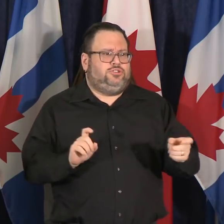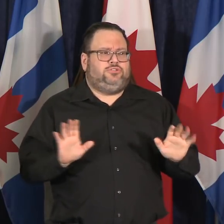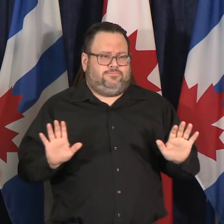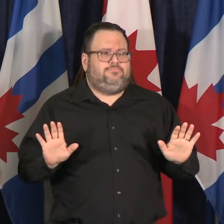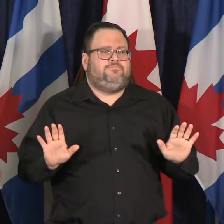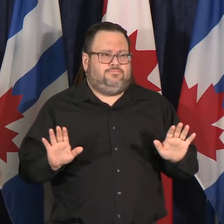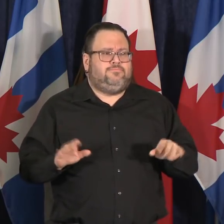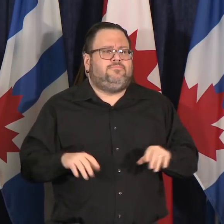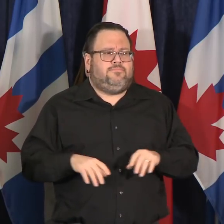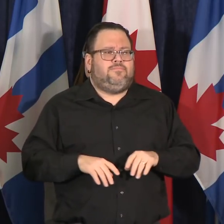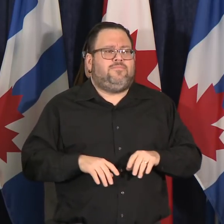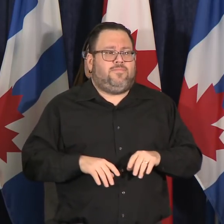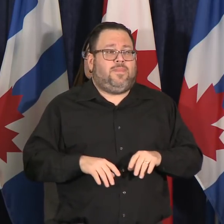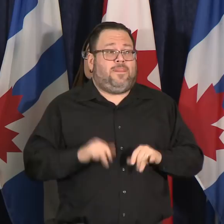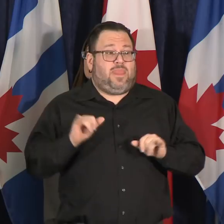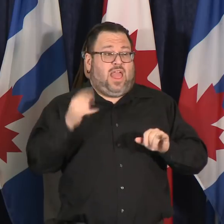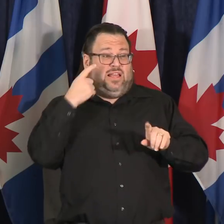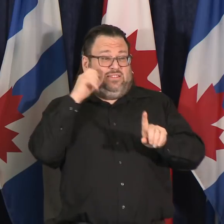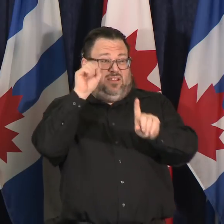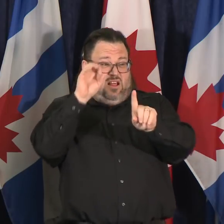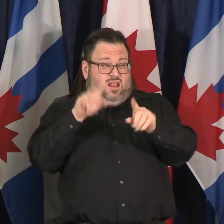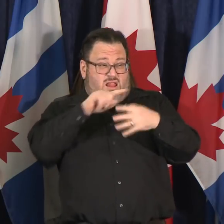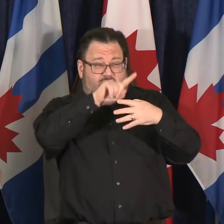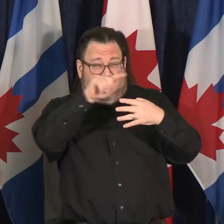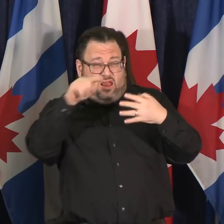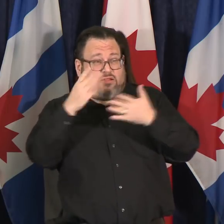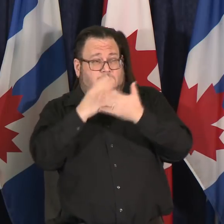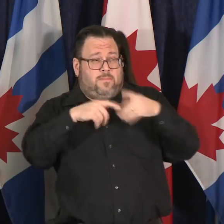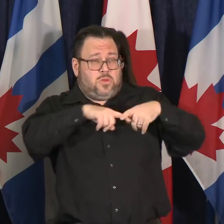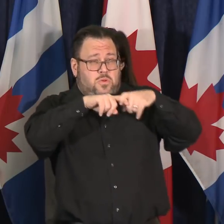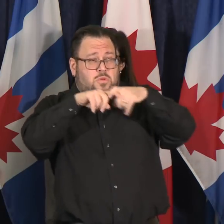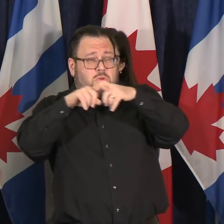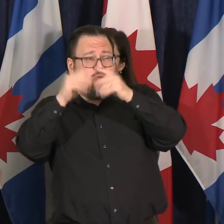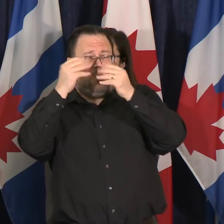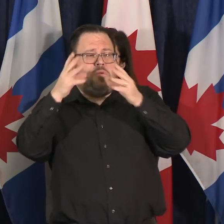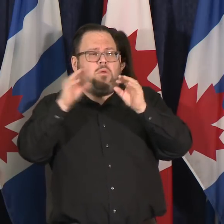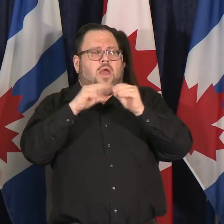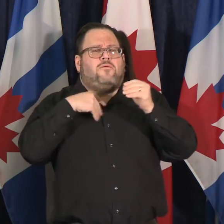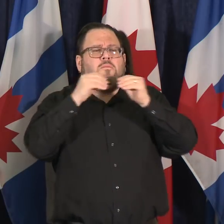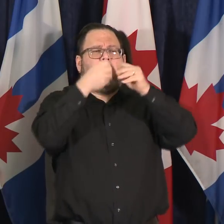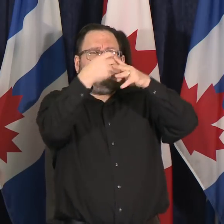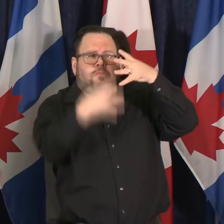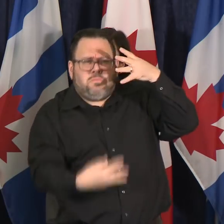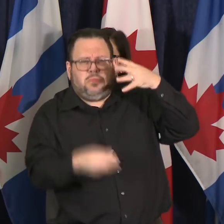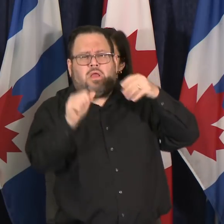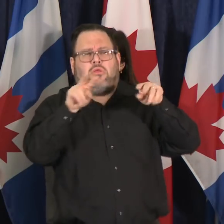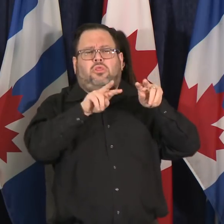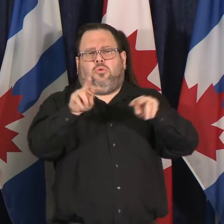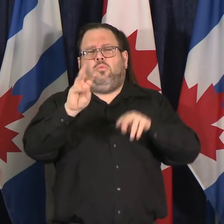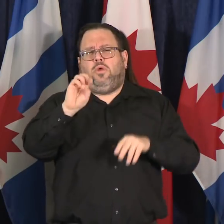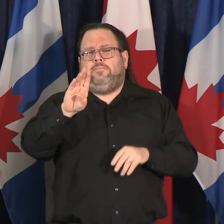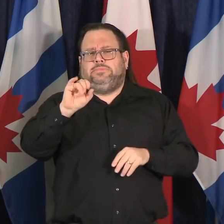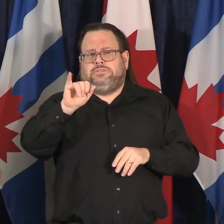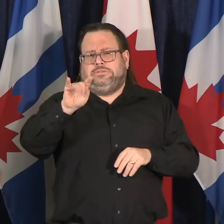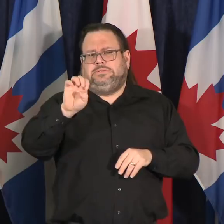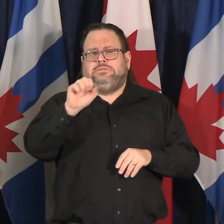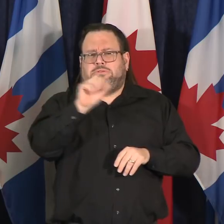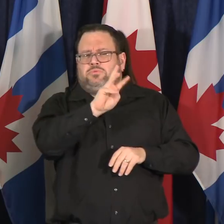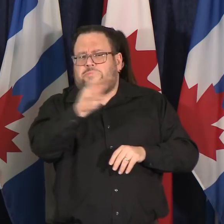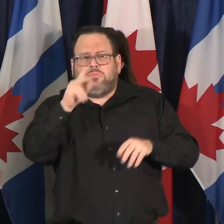continuously being updated at Toronto CA / Co vid 19 as city services change or